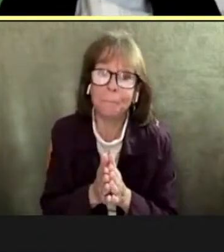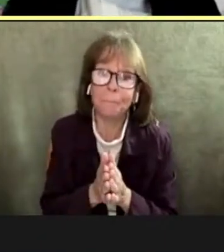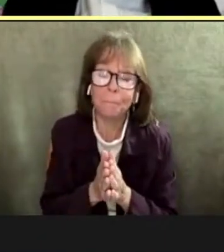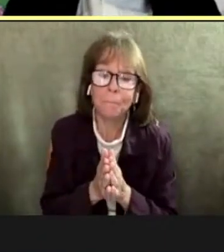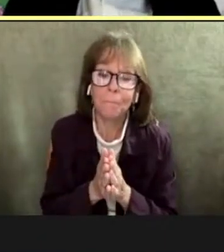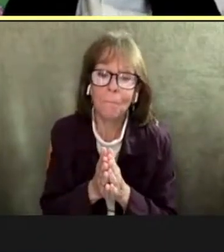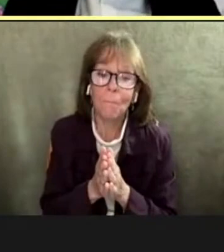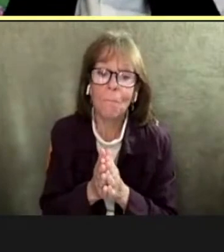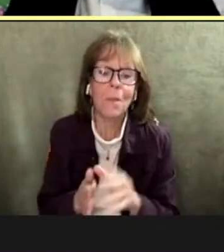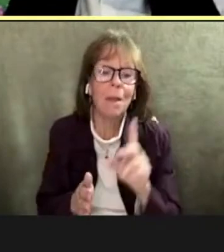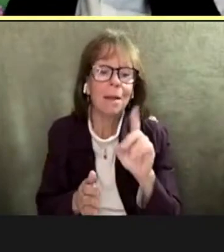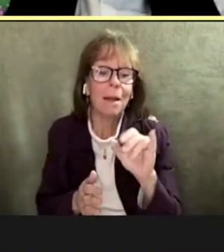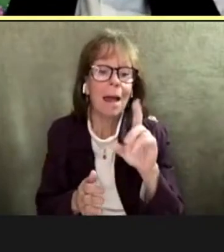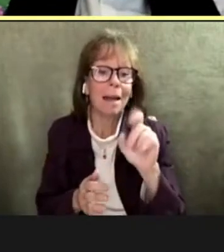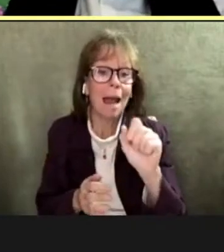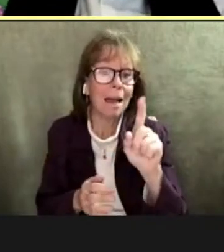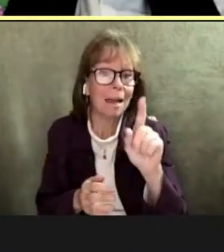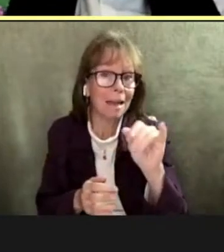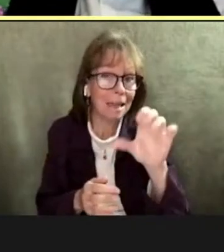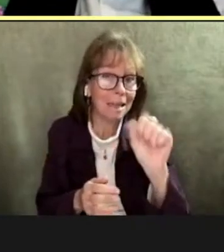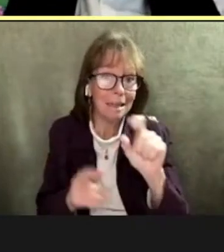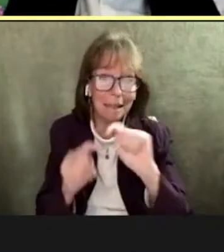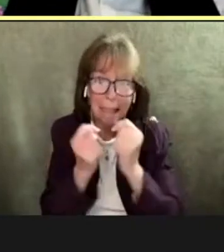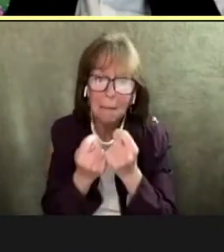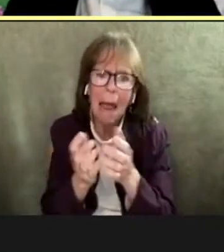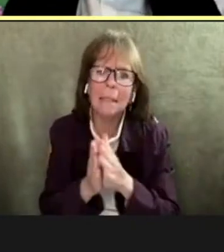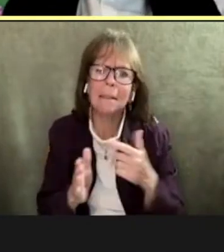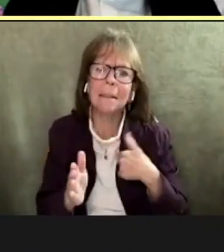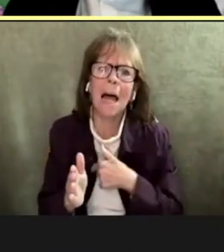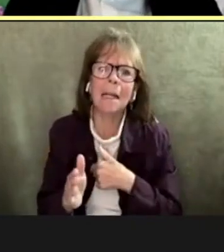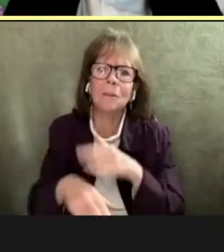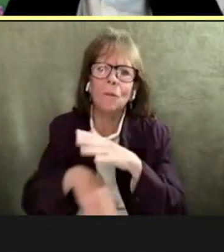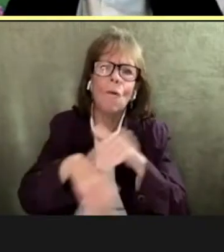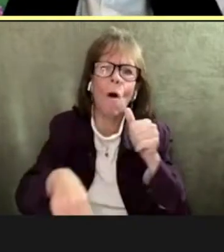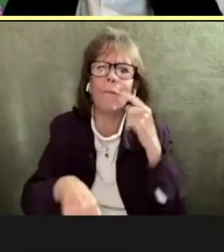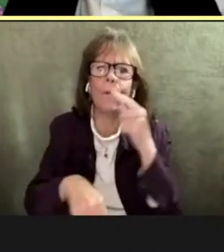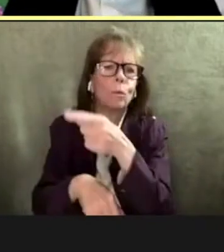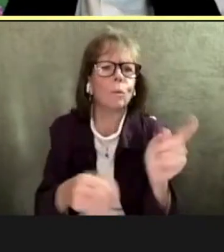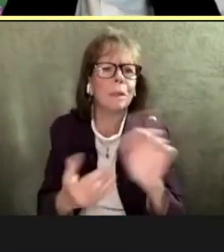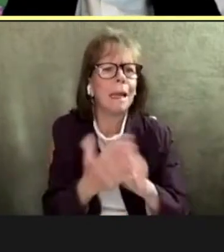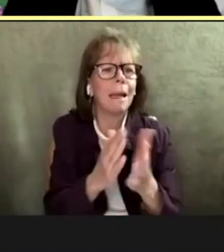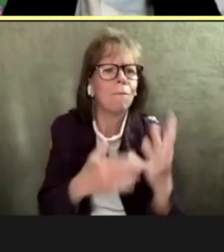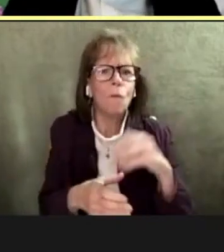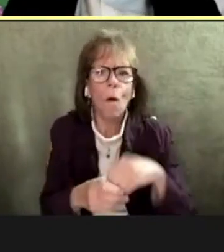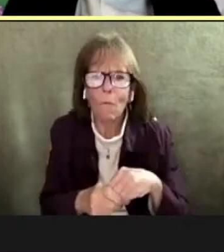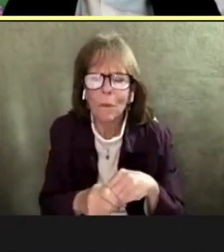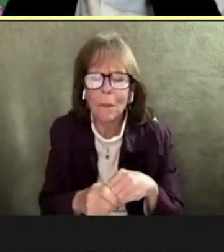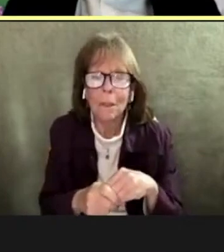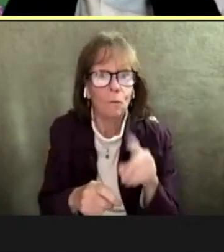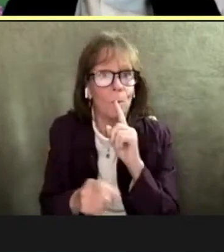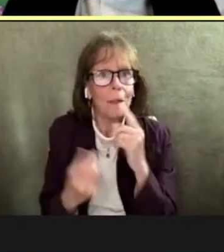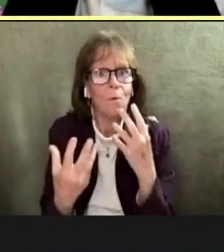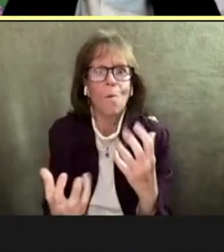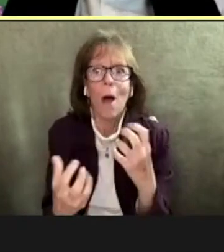The didactics team has asked us to put out a call to all of you to get involved. They'd love to hear from you.